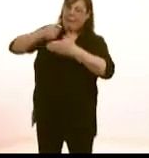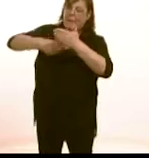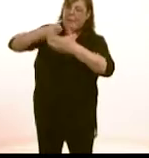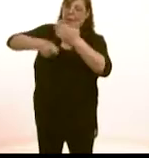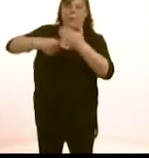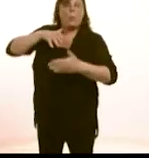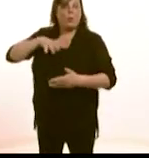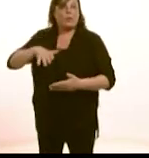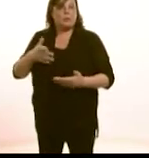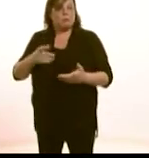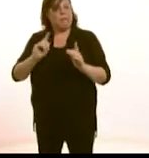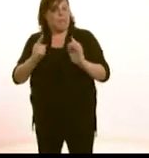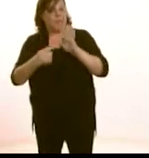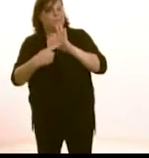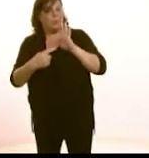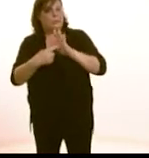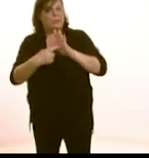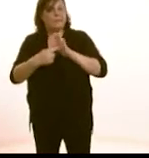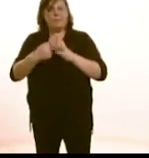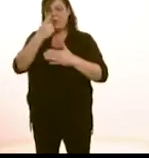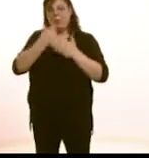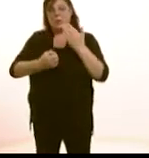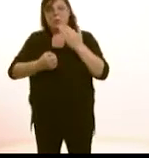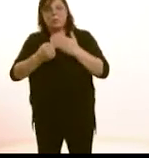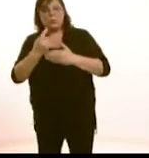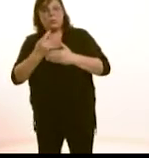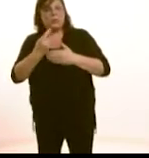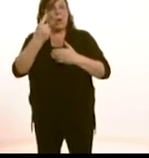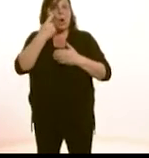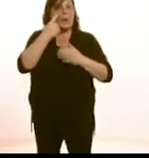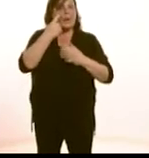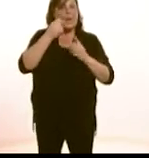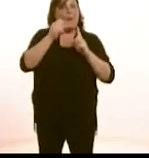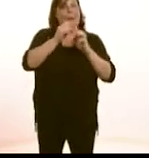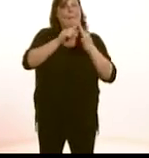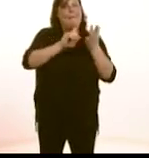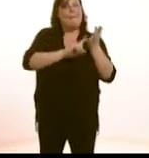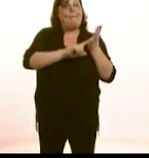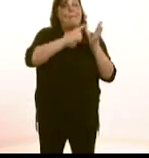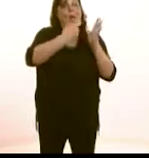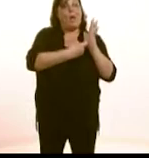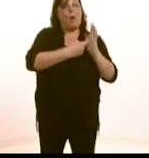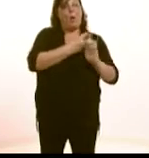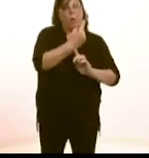There is an opportunity to reconsider pillar 1 and pillar 2, and that, of course, comes under the CAP.